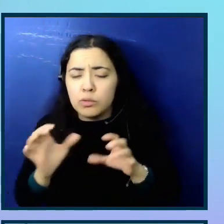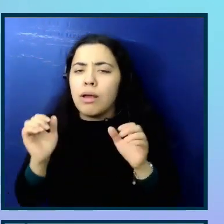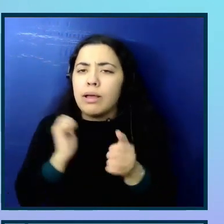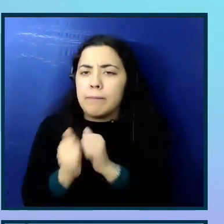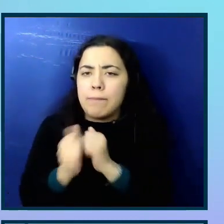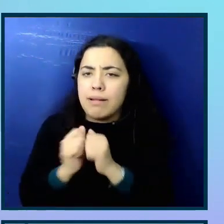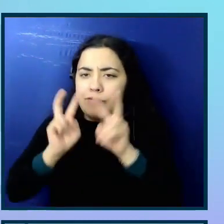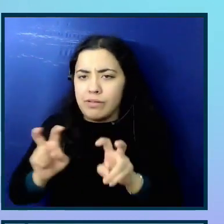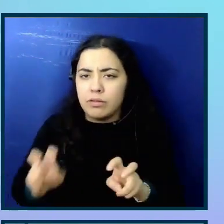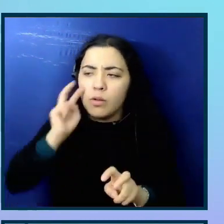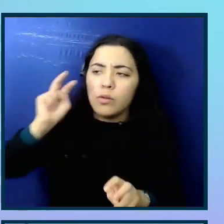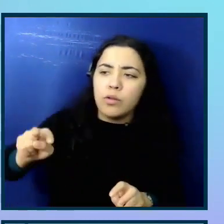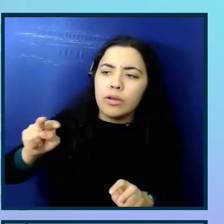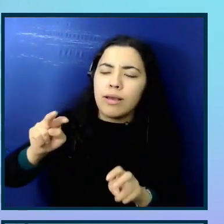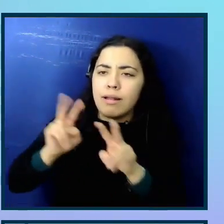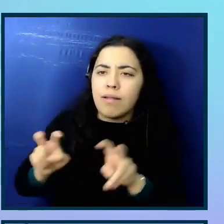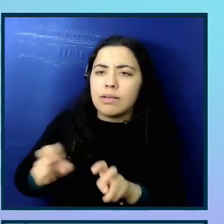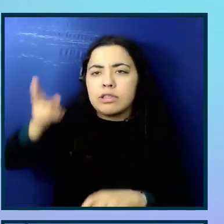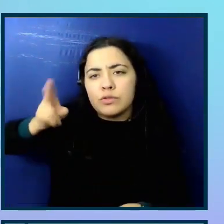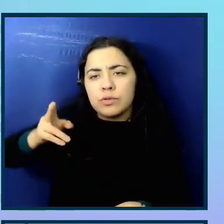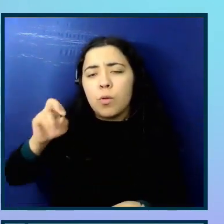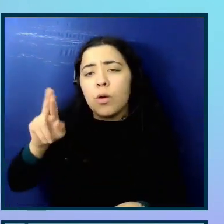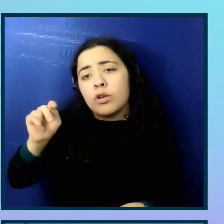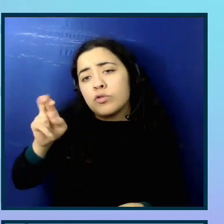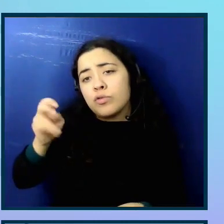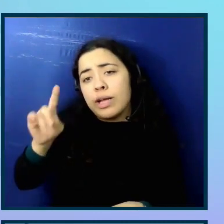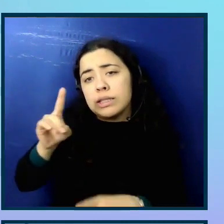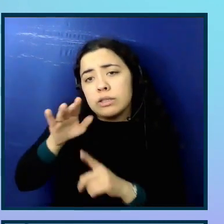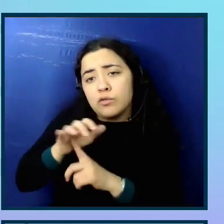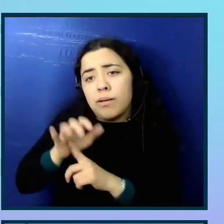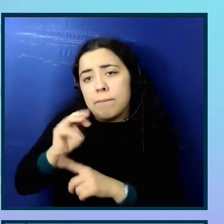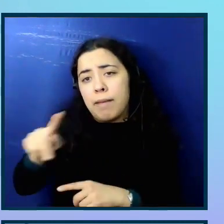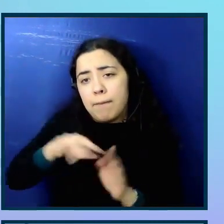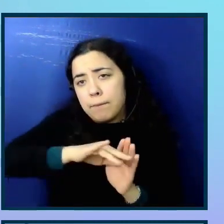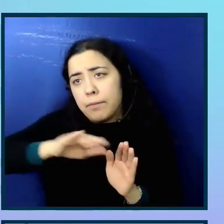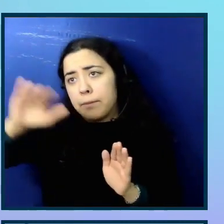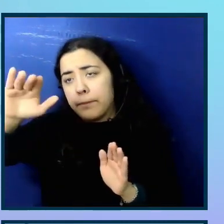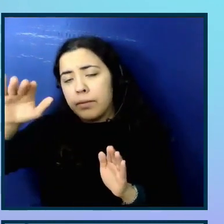look at analogous industries, or do a trend map. If you're seeing a common pattern in a lot of different places,